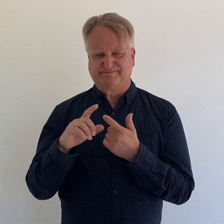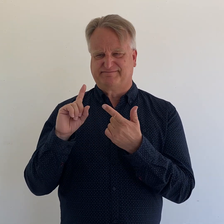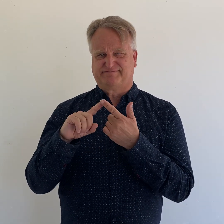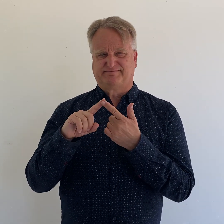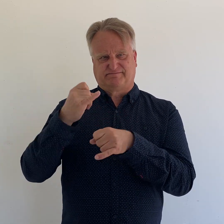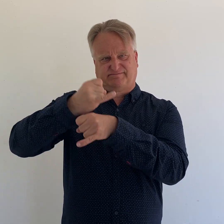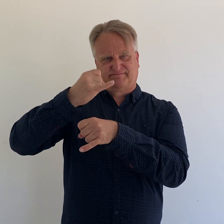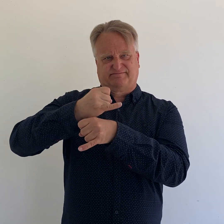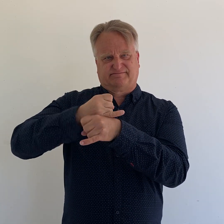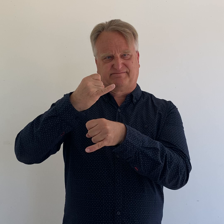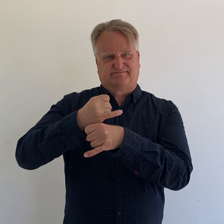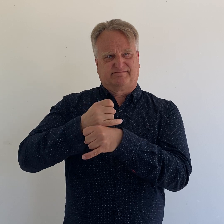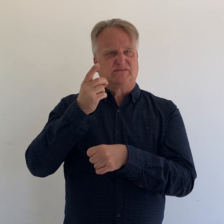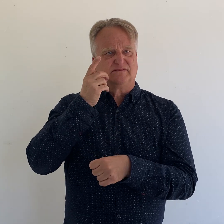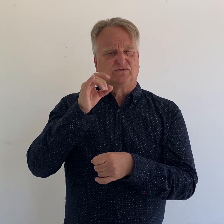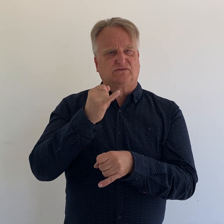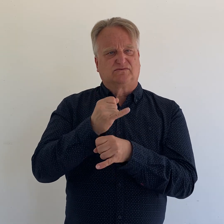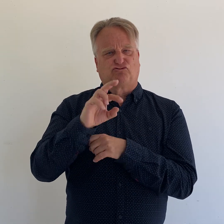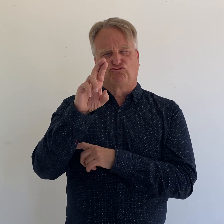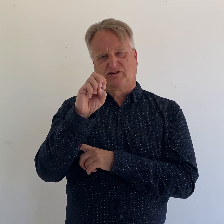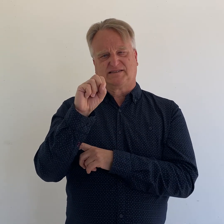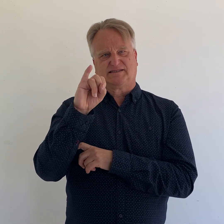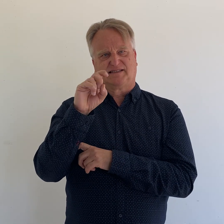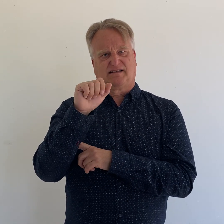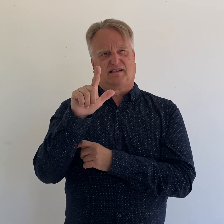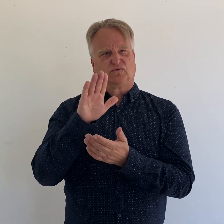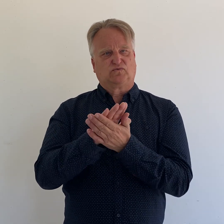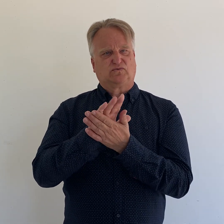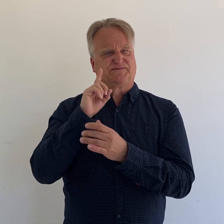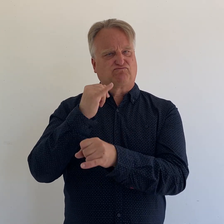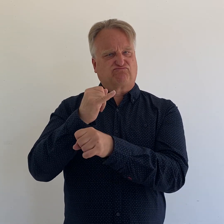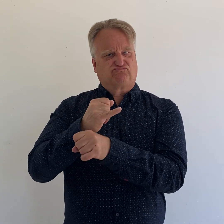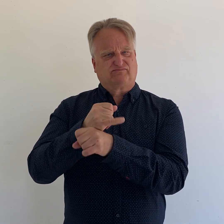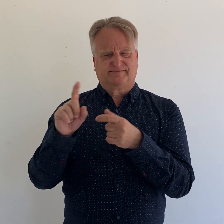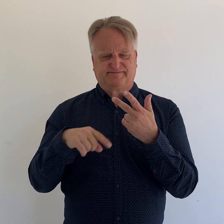the residential school experience,